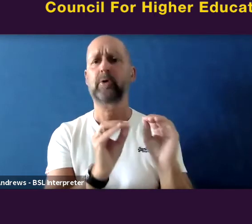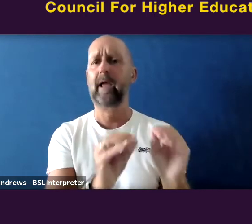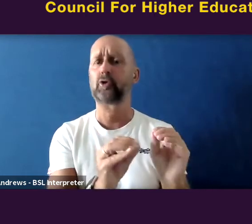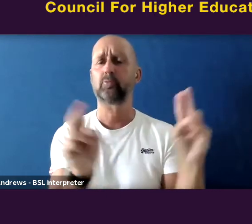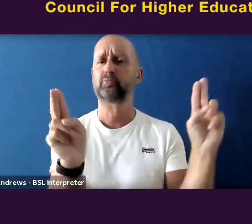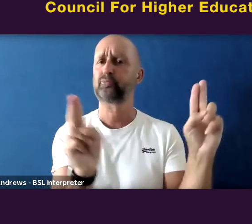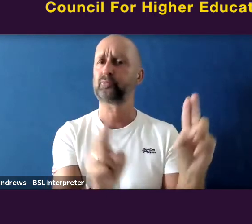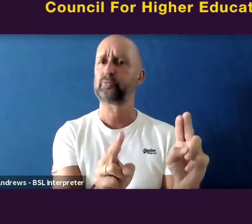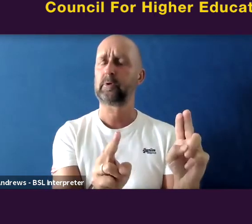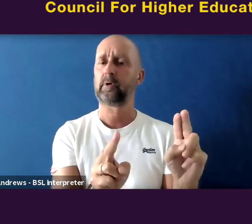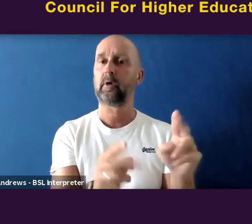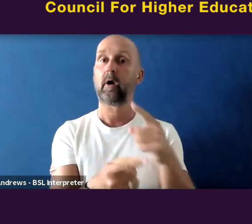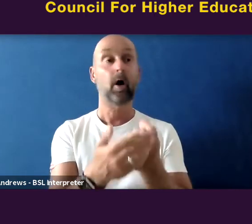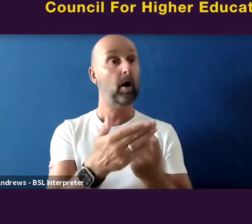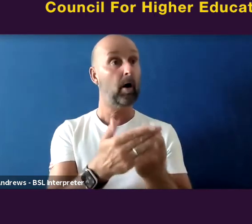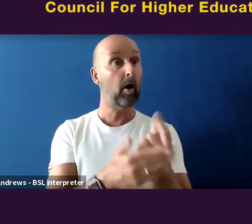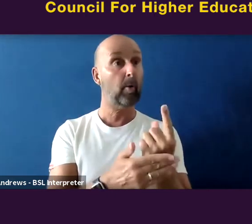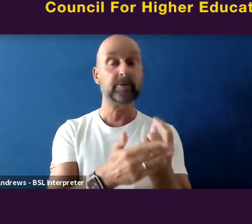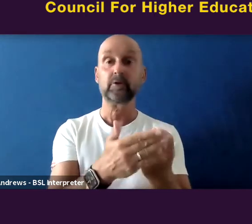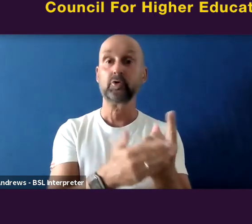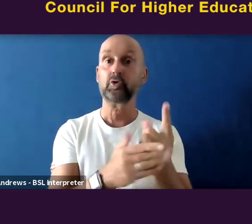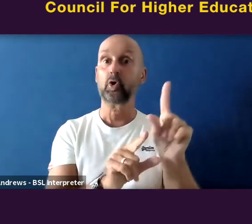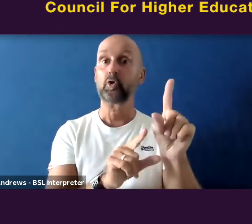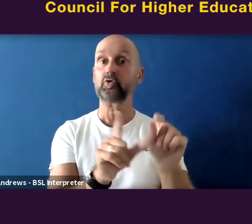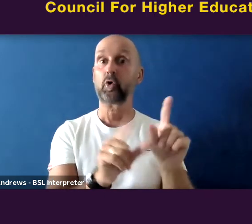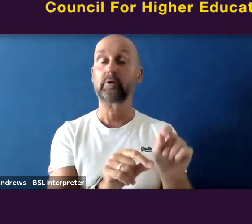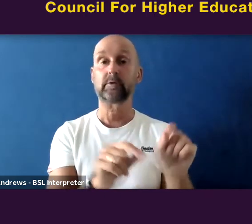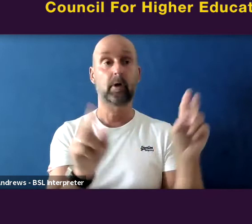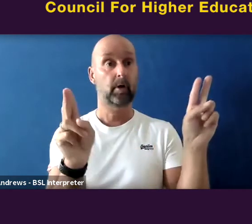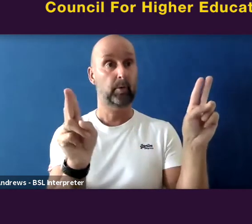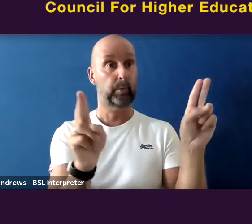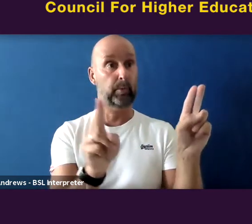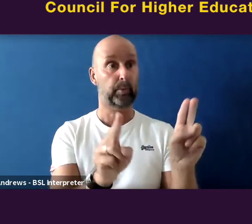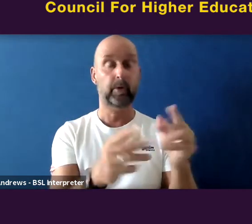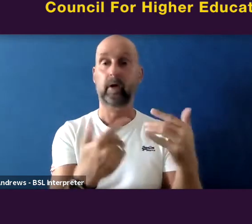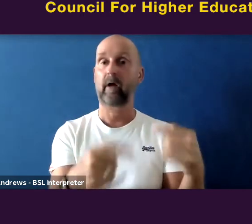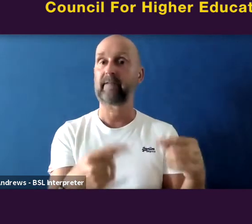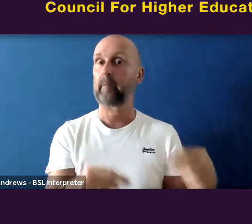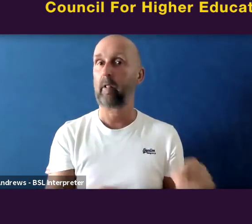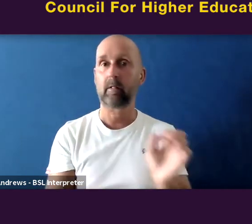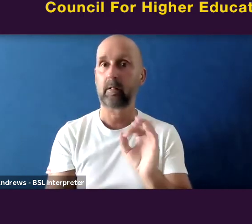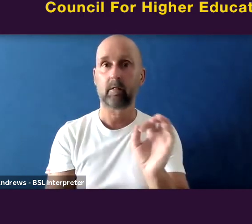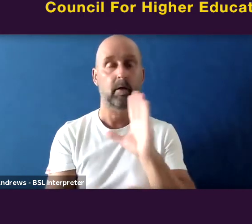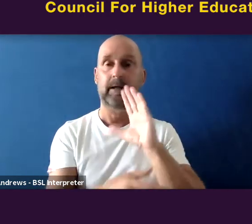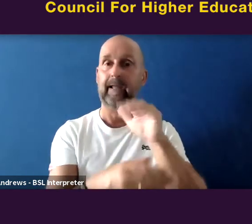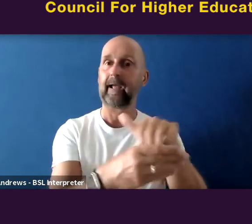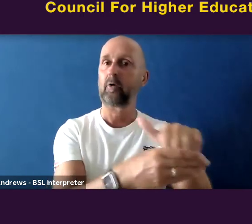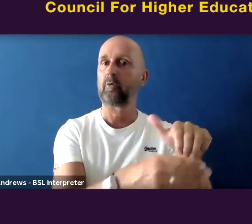these sorts of opportunities and choices are not as available and not as inclusive as we would like them to be.